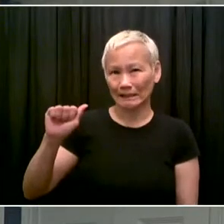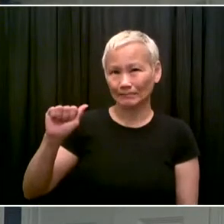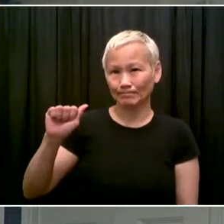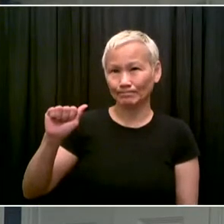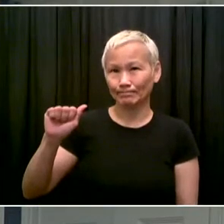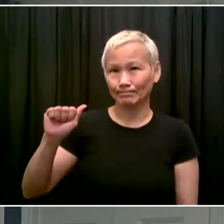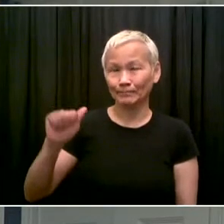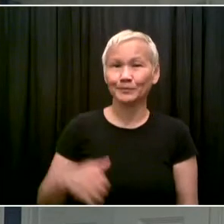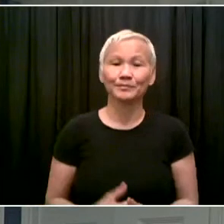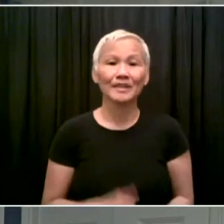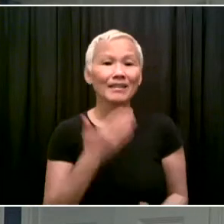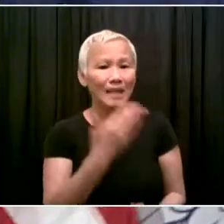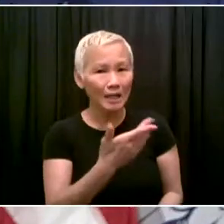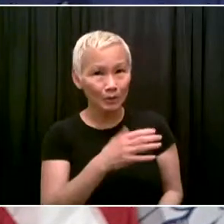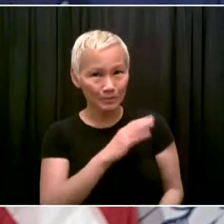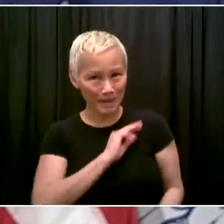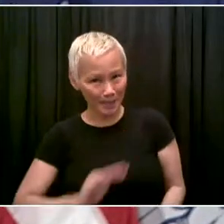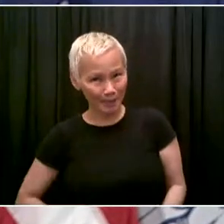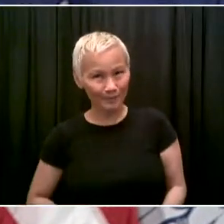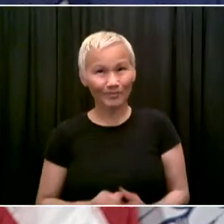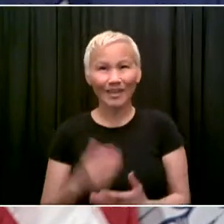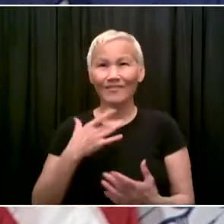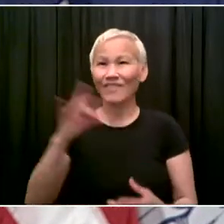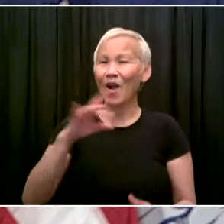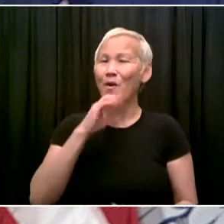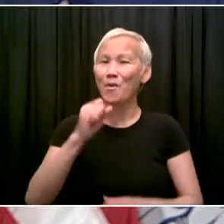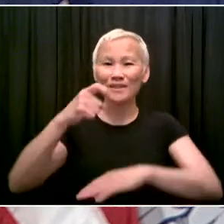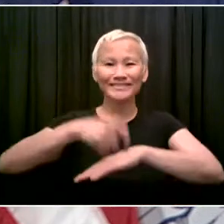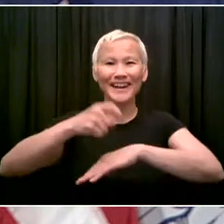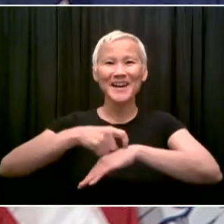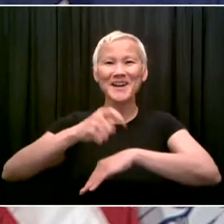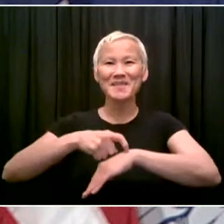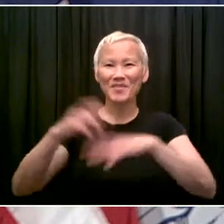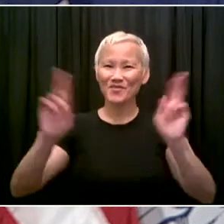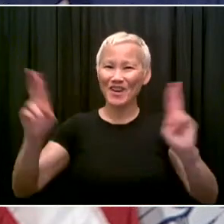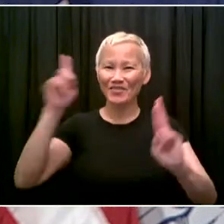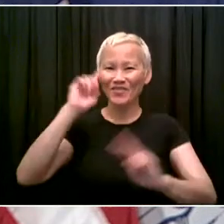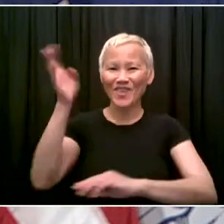BIG VICTORIES IT'S MY PLEASURE TO INTRODUCE POLICE